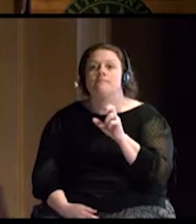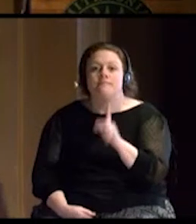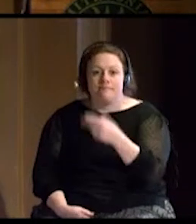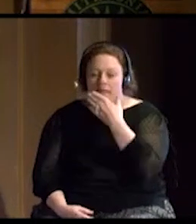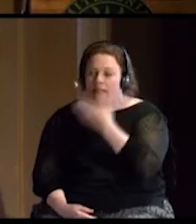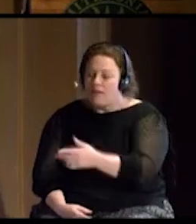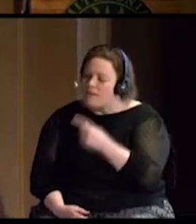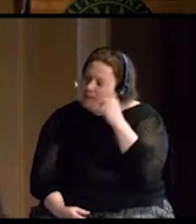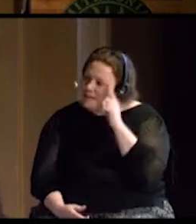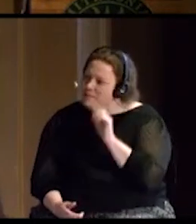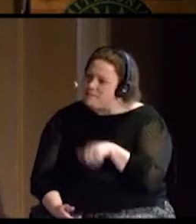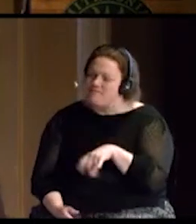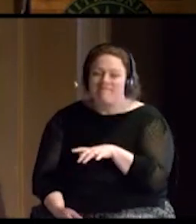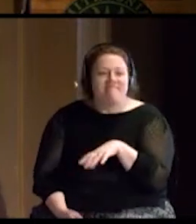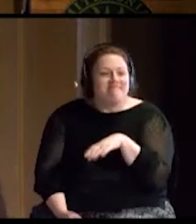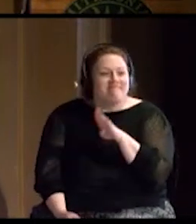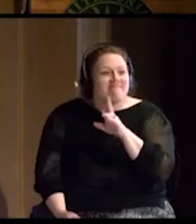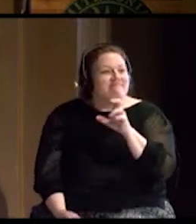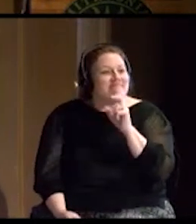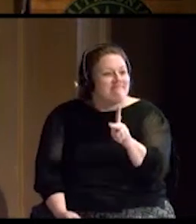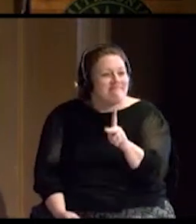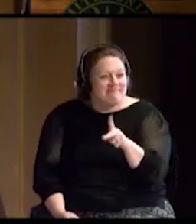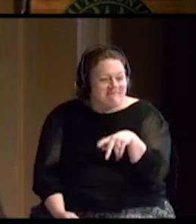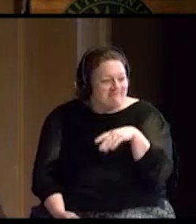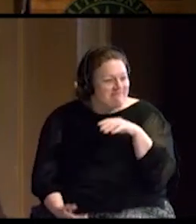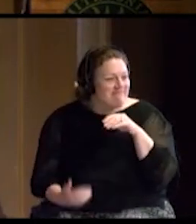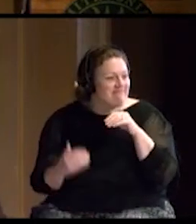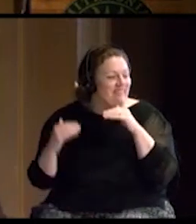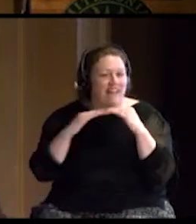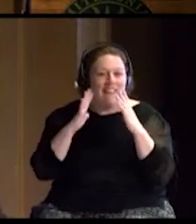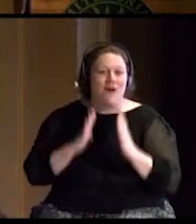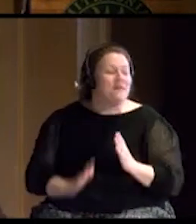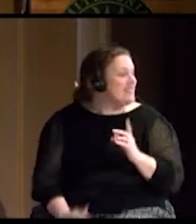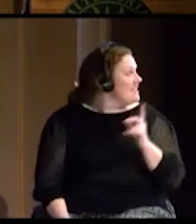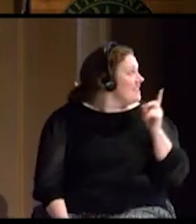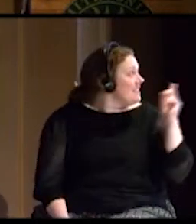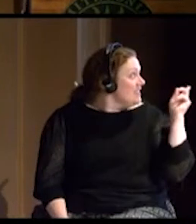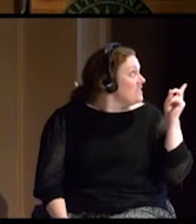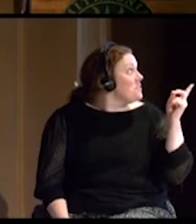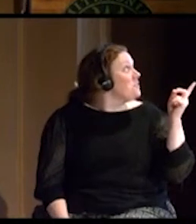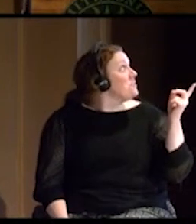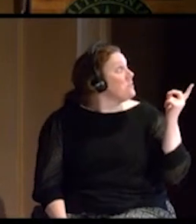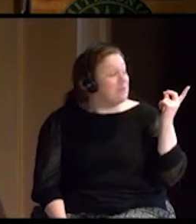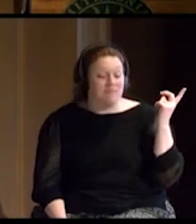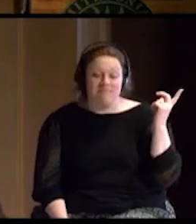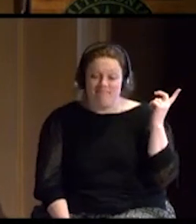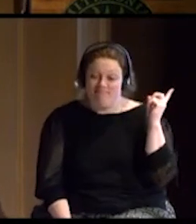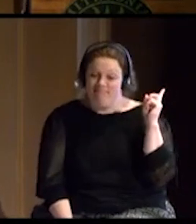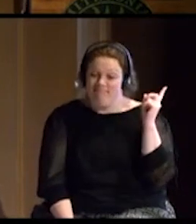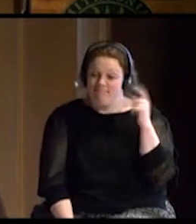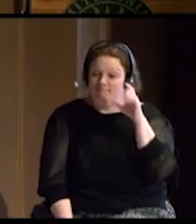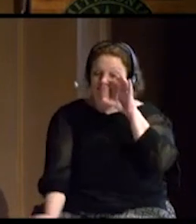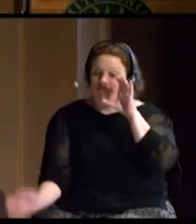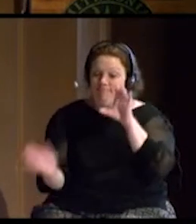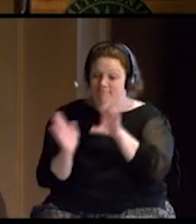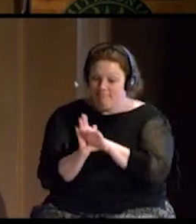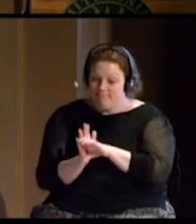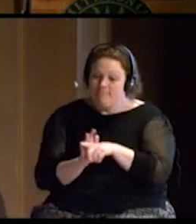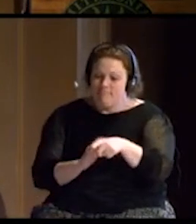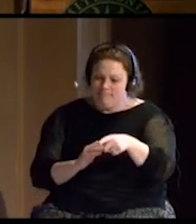So, the history of life on earth extends across a staggering four billion years. So, in both terrestrial and aquatic realms,